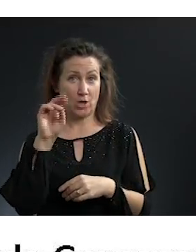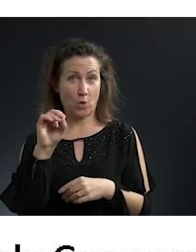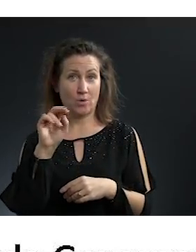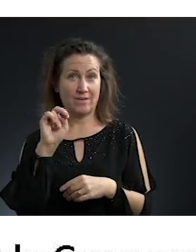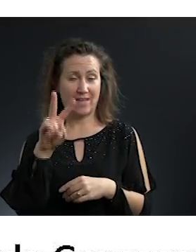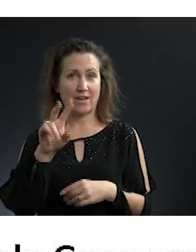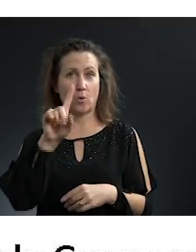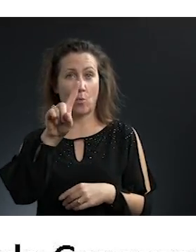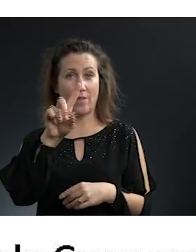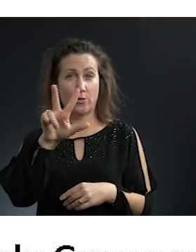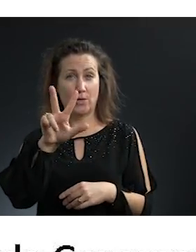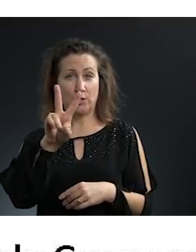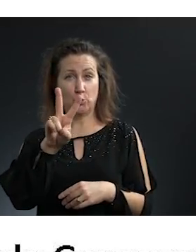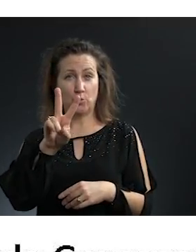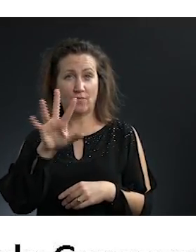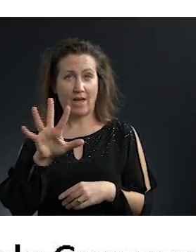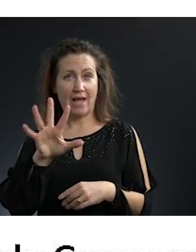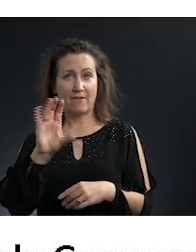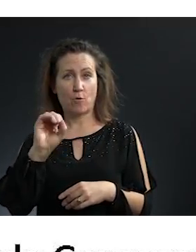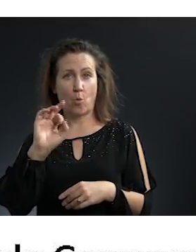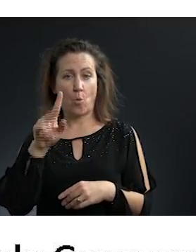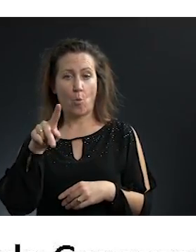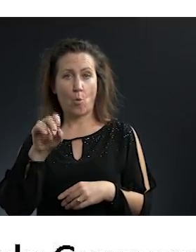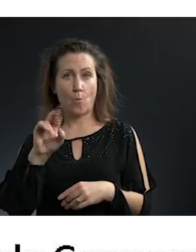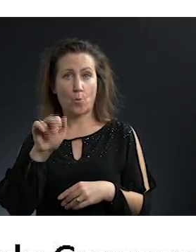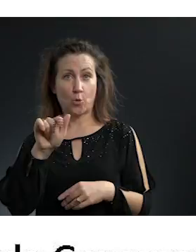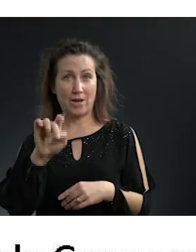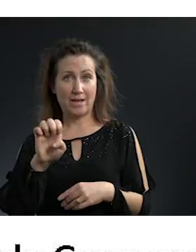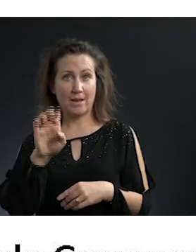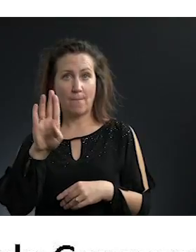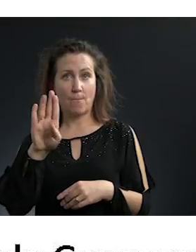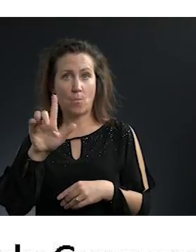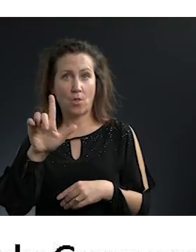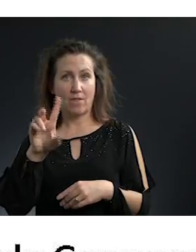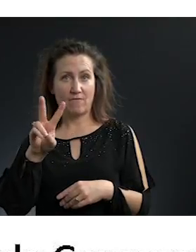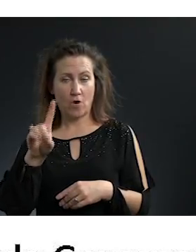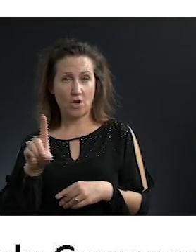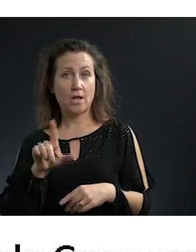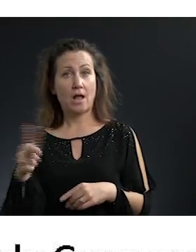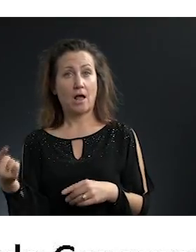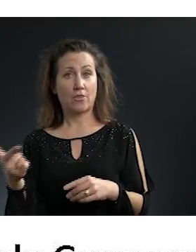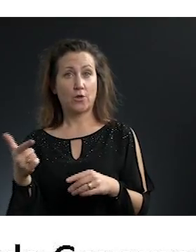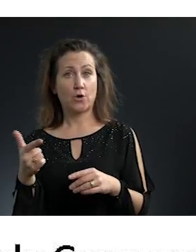1325 Corporate Boulevard the other location will be in Las Vegas and that is at